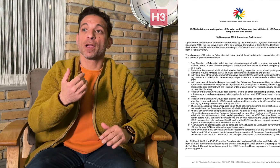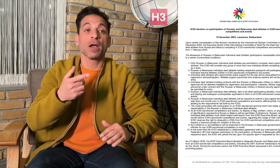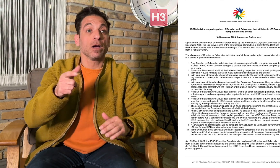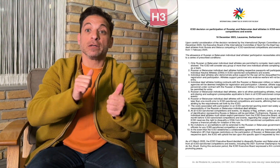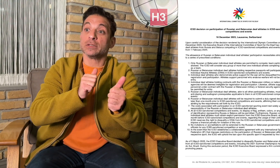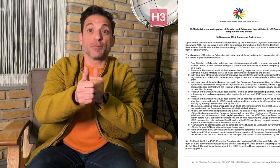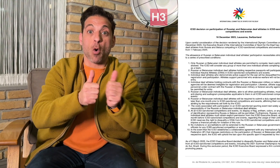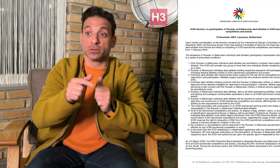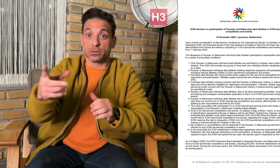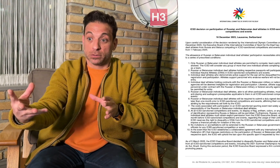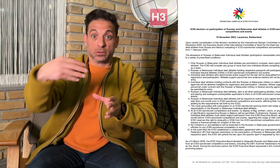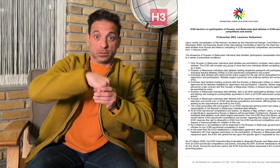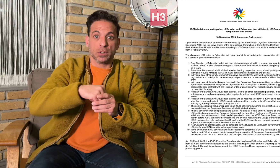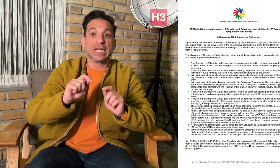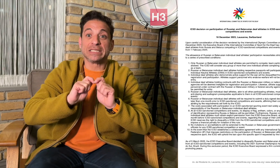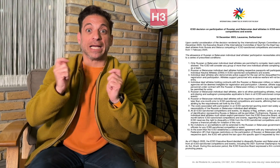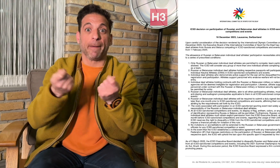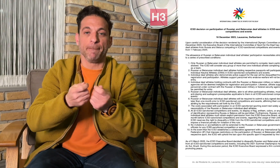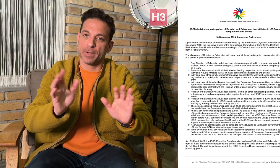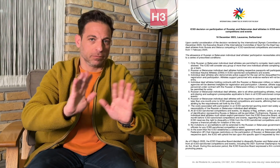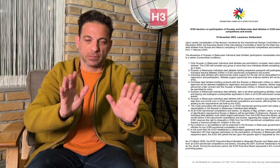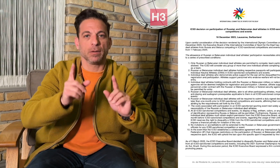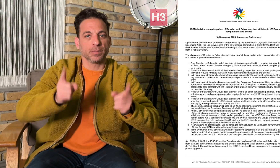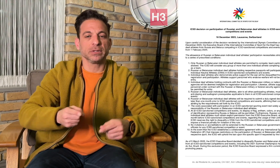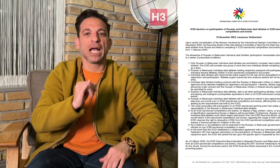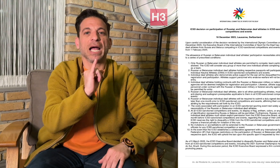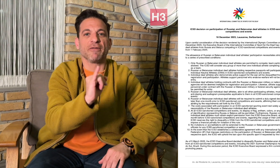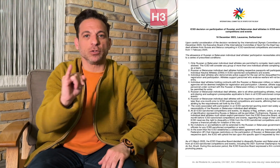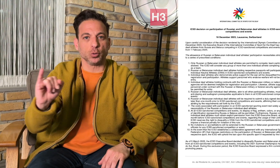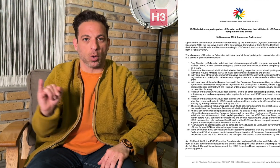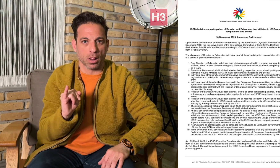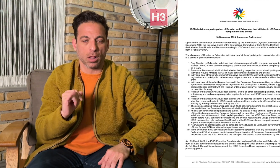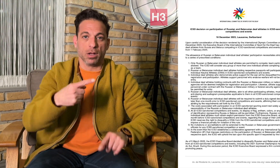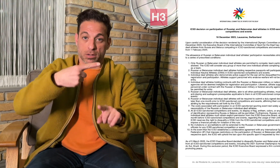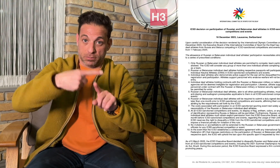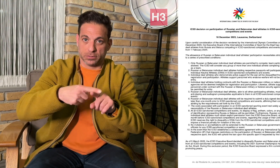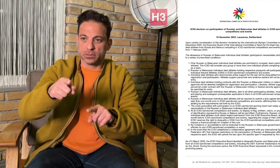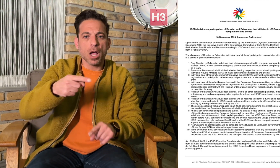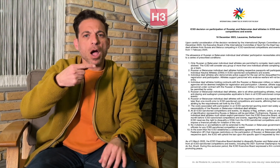only if they come as an individual, not as a team.